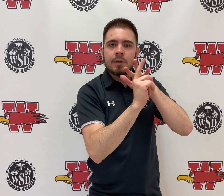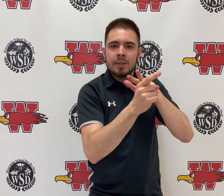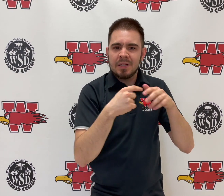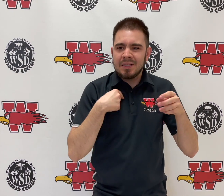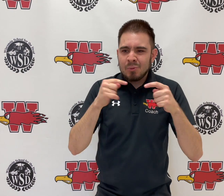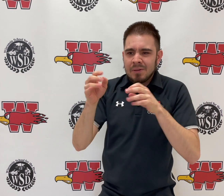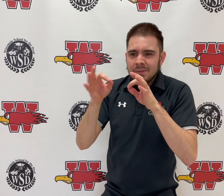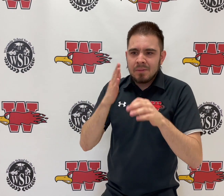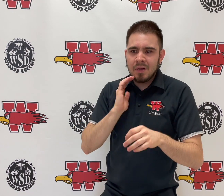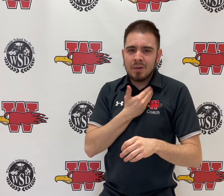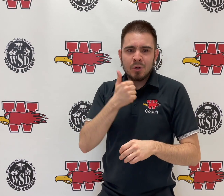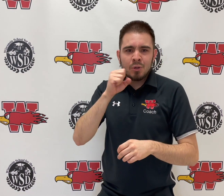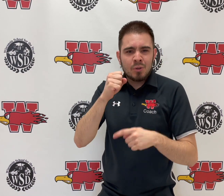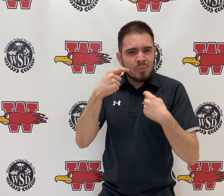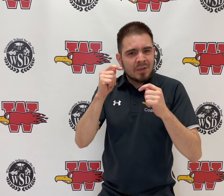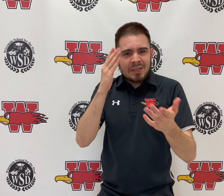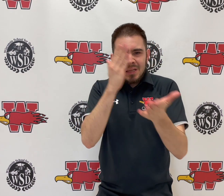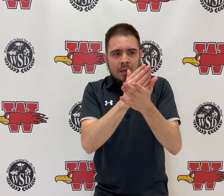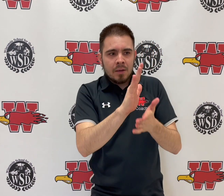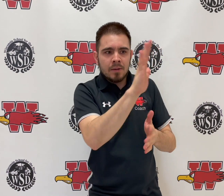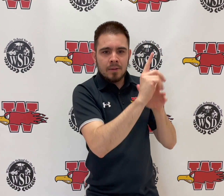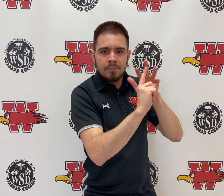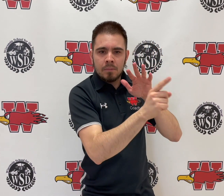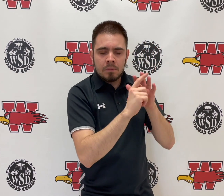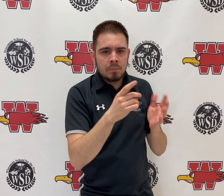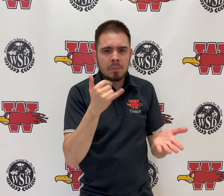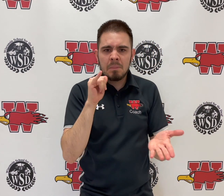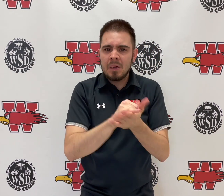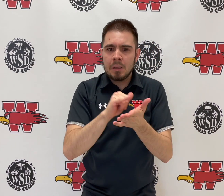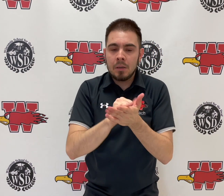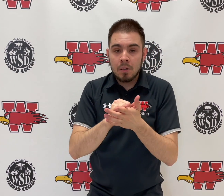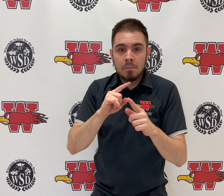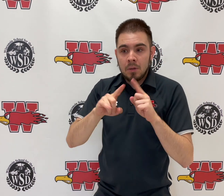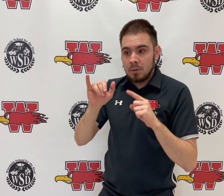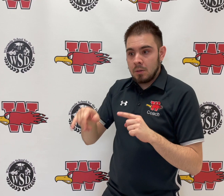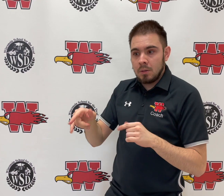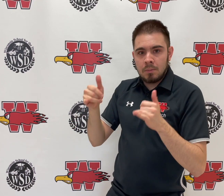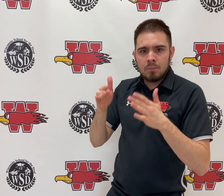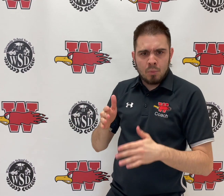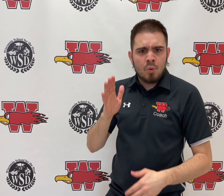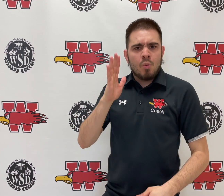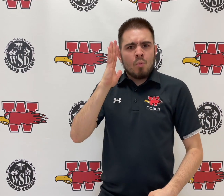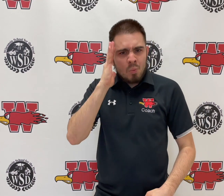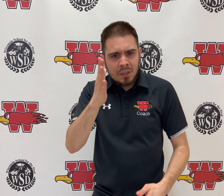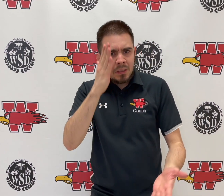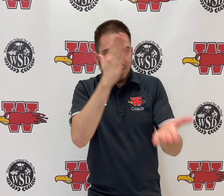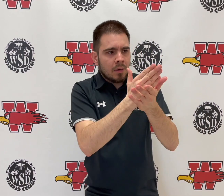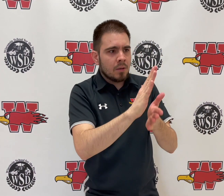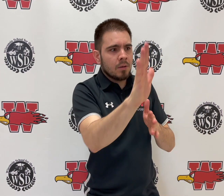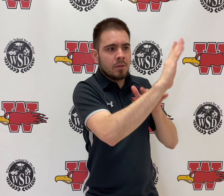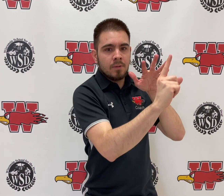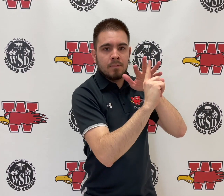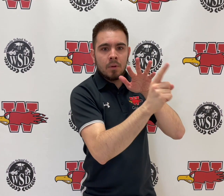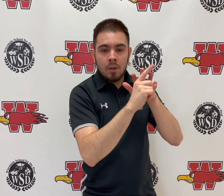because of fast breaks. And our girls are trying to stop their fast breaks. Sometimes it seems impossible, but this player will stop